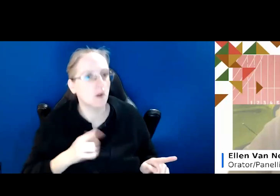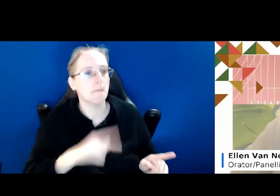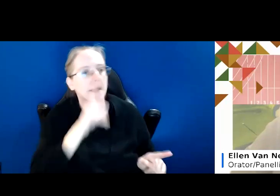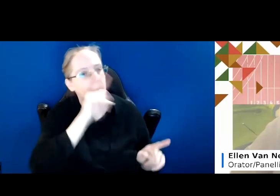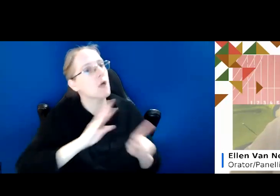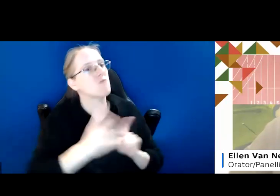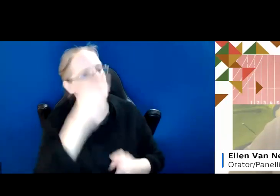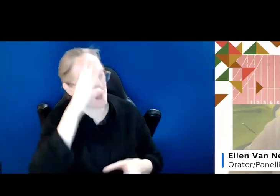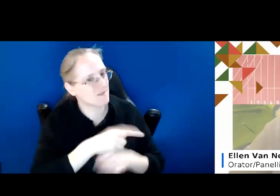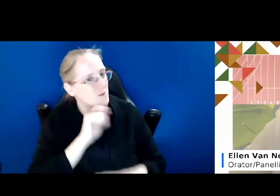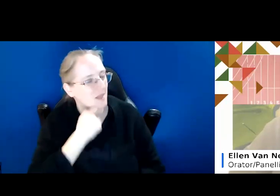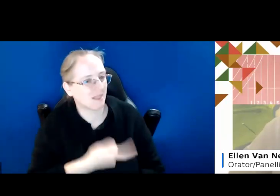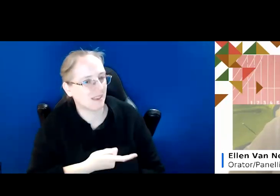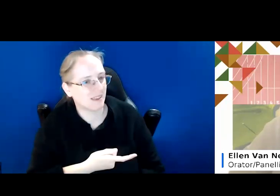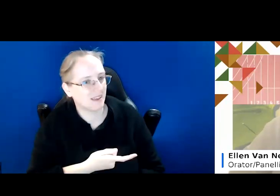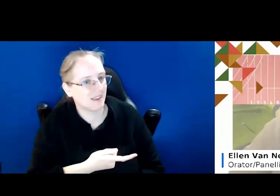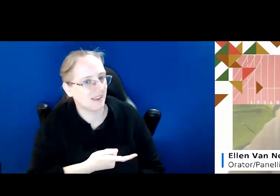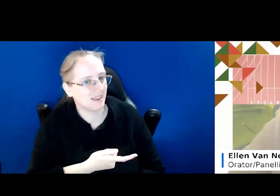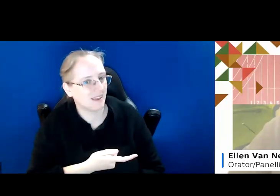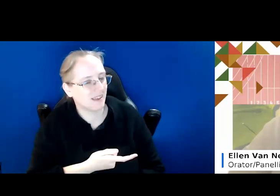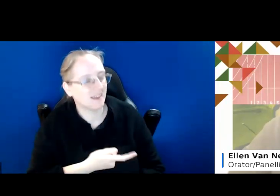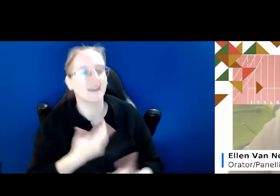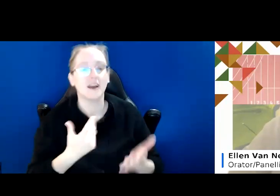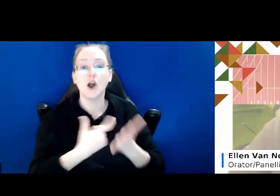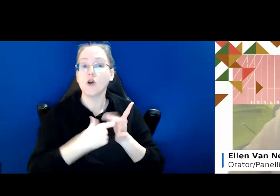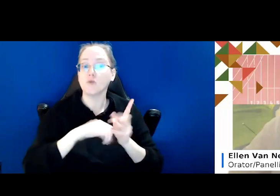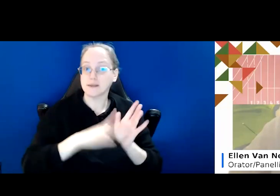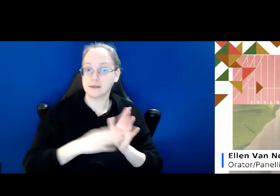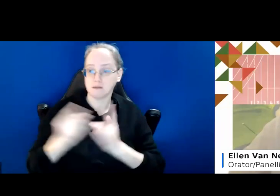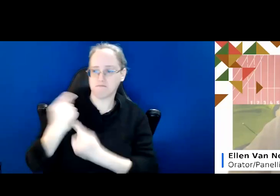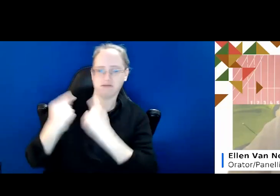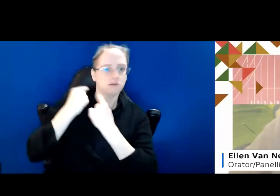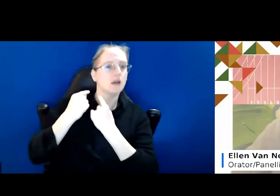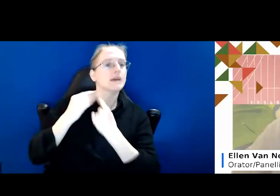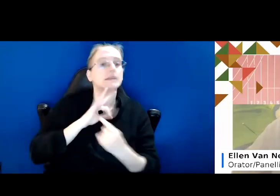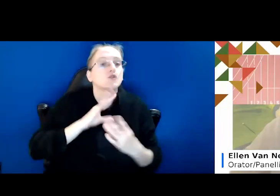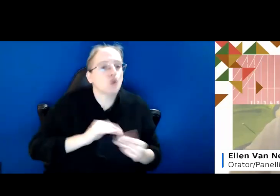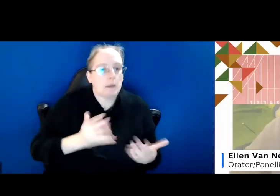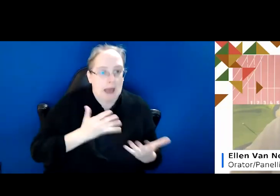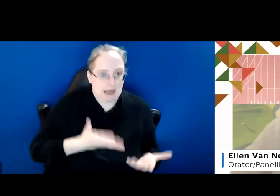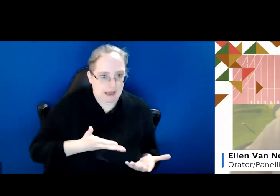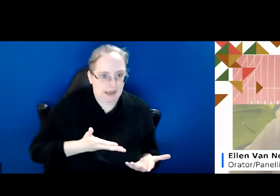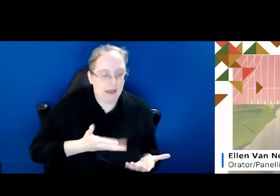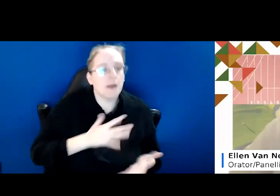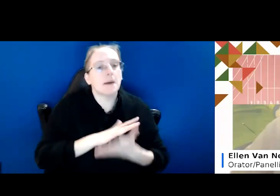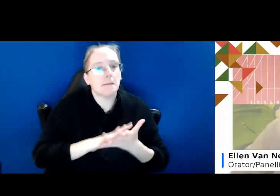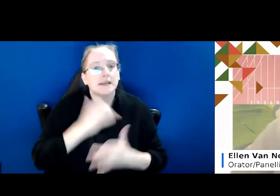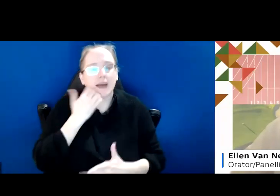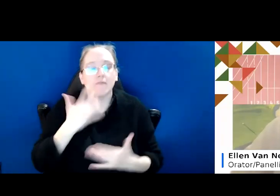racism does not deter him from playing. But it means that after every match,